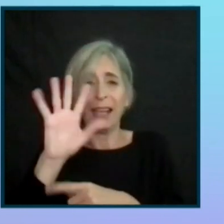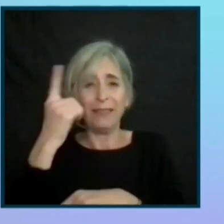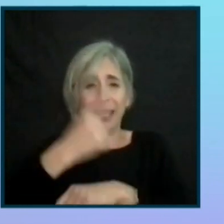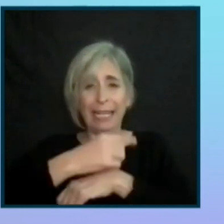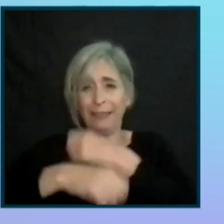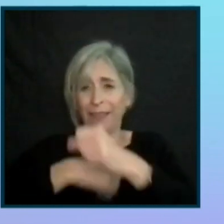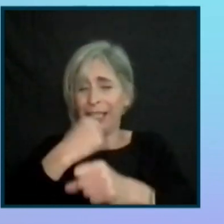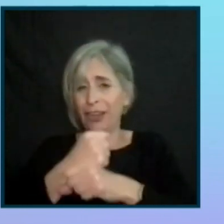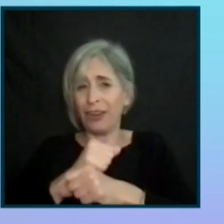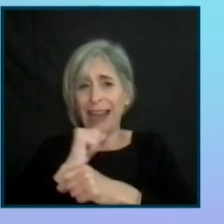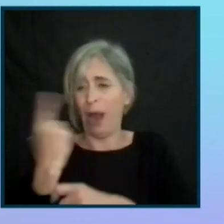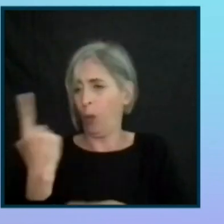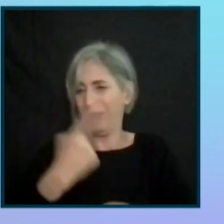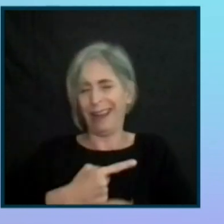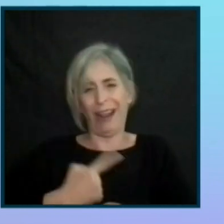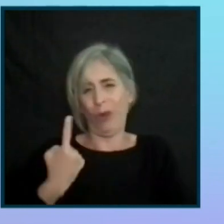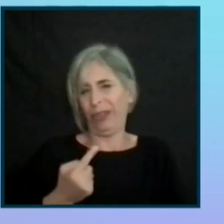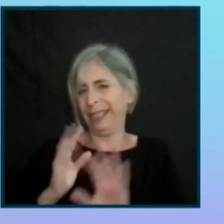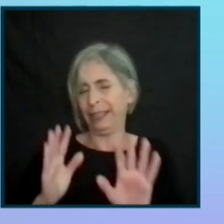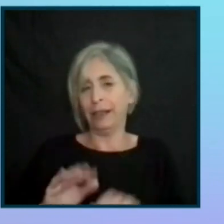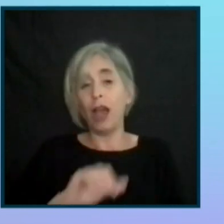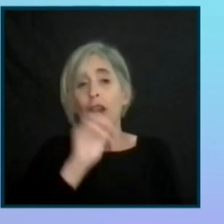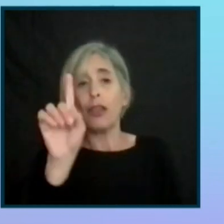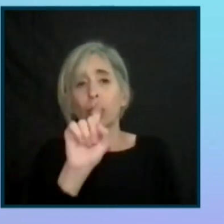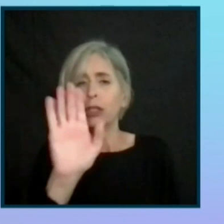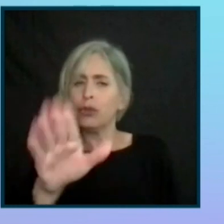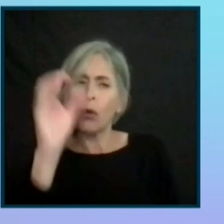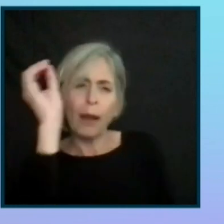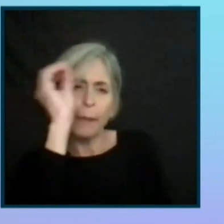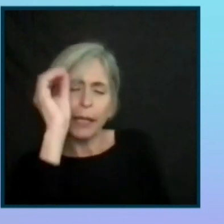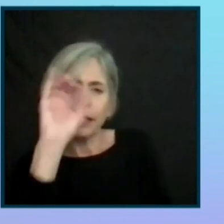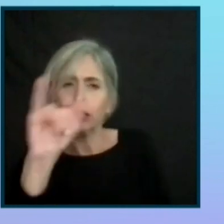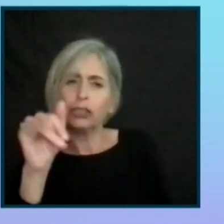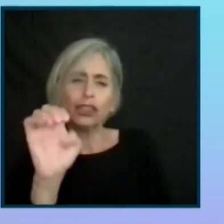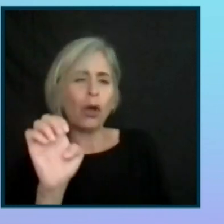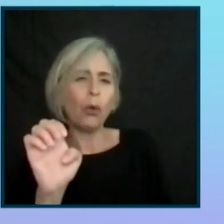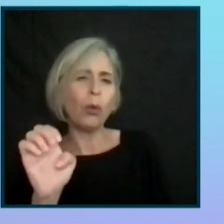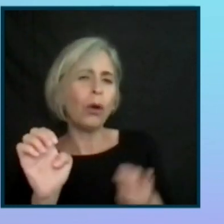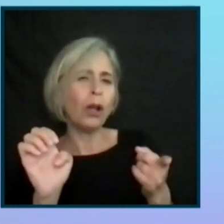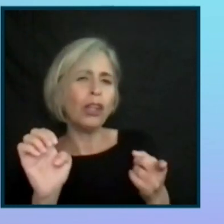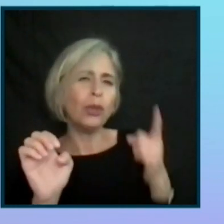Another question that we got in your opinion, Joe, what do you think is the biggest disconnect